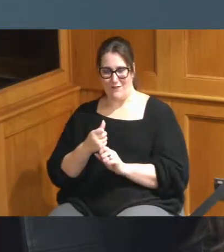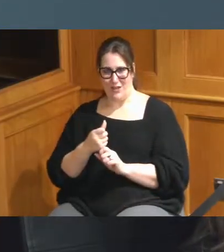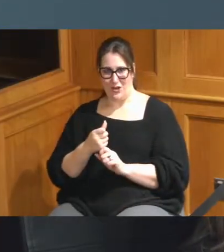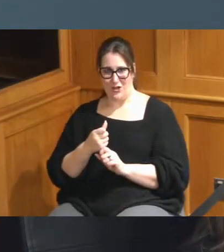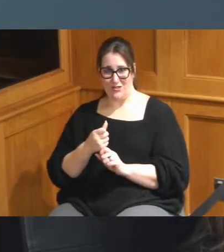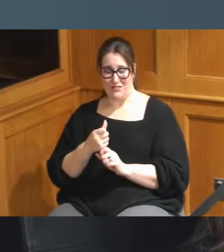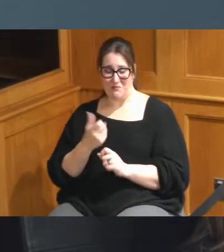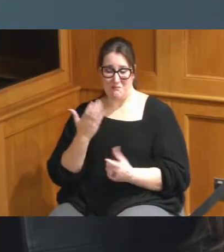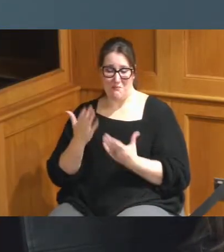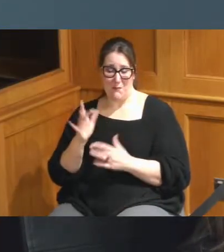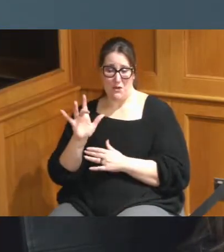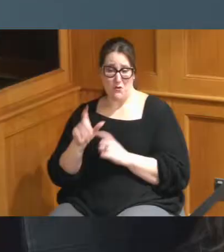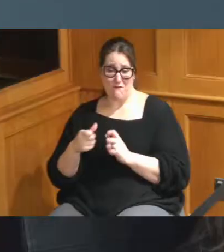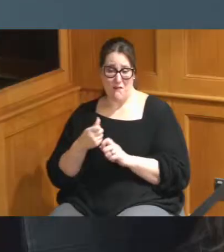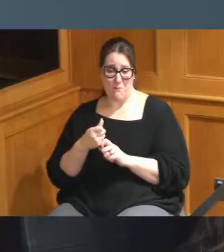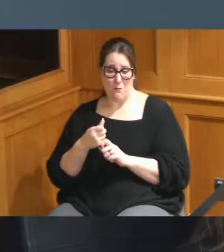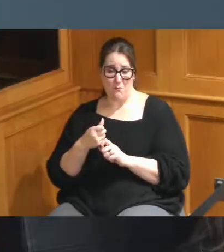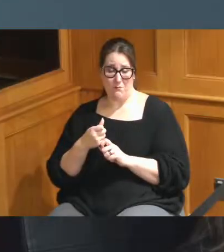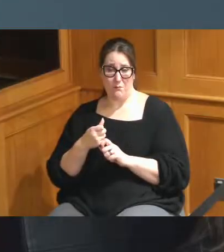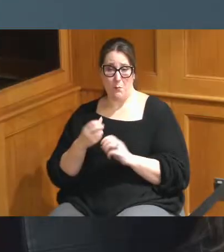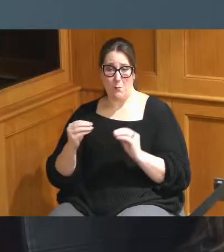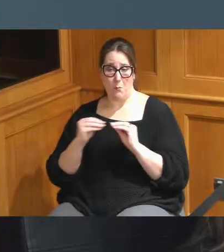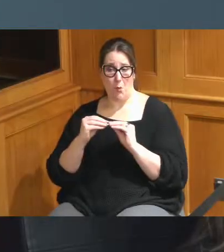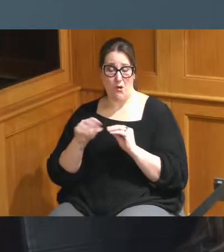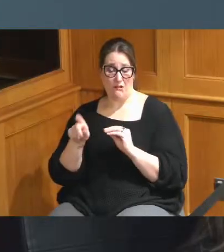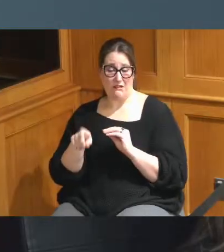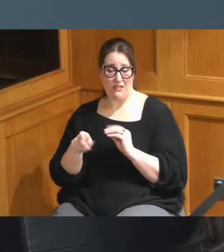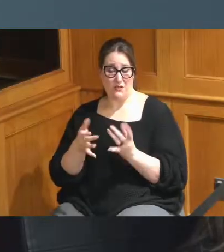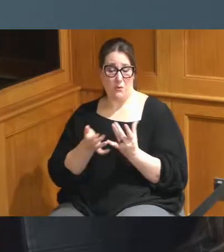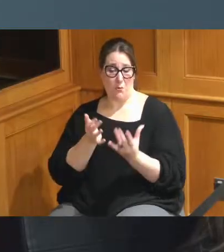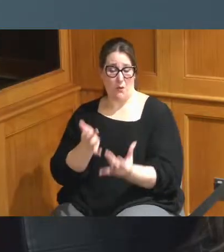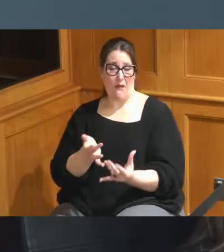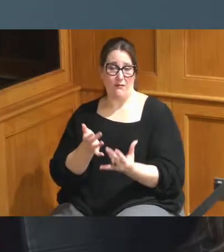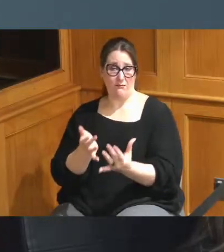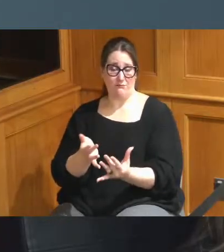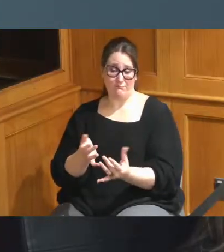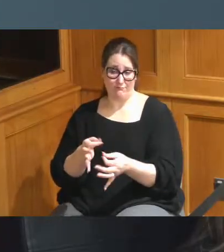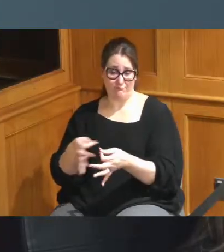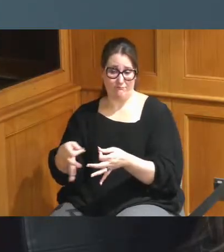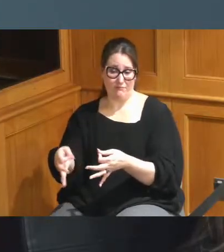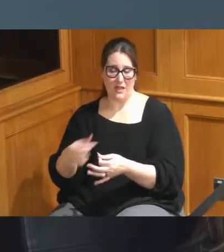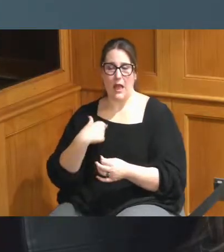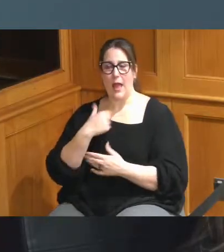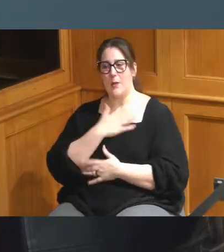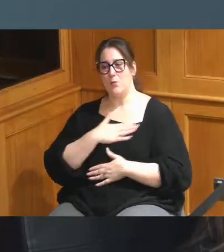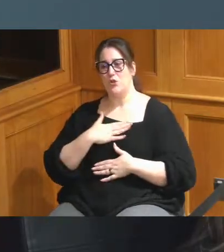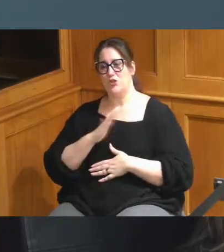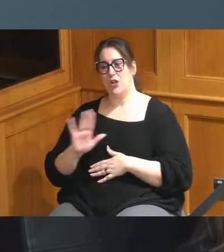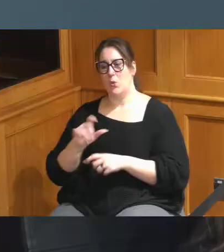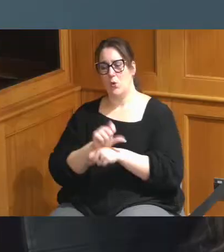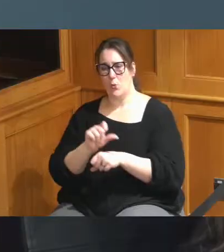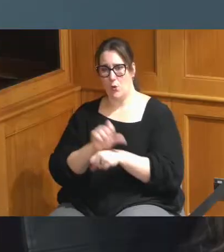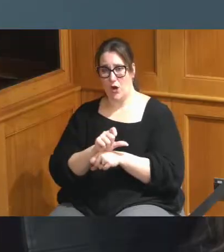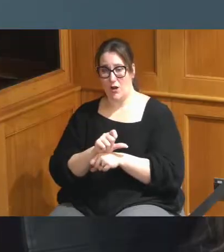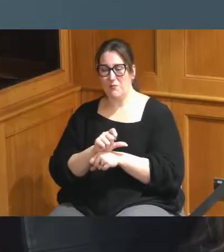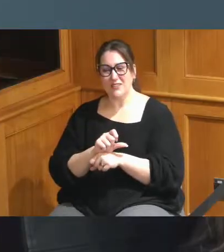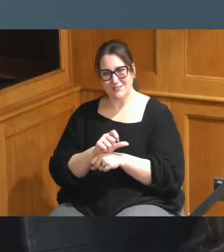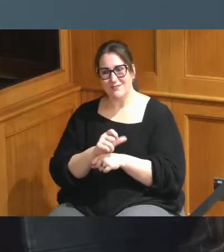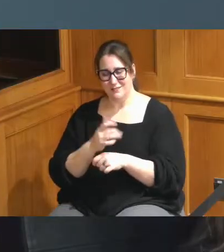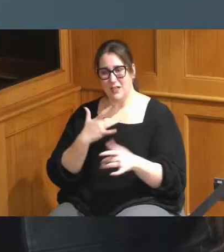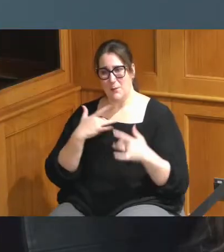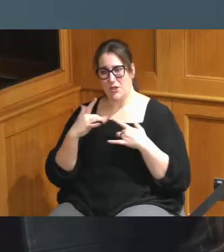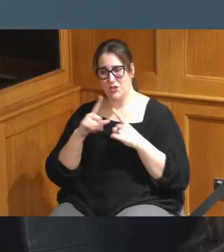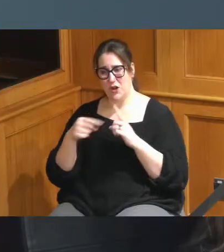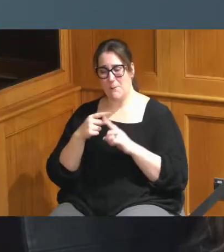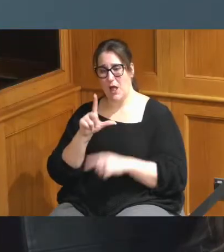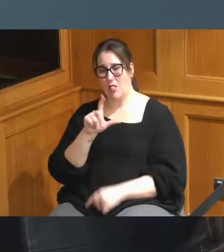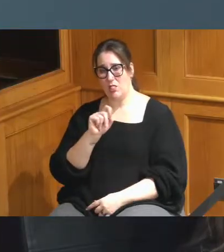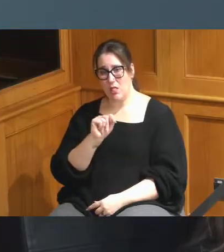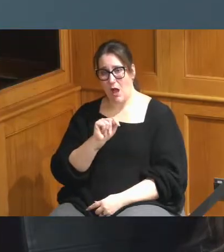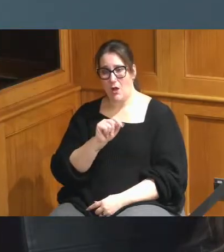25 more. I don't know. I appreciate your work. I'm also concerned about lot one and lot 24 as we look